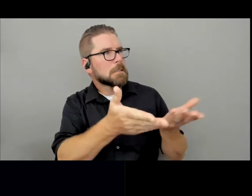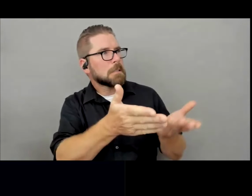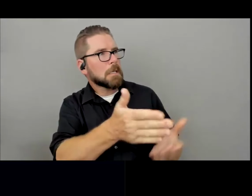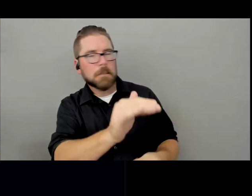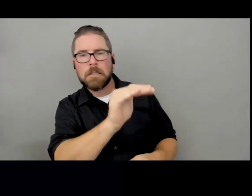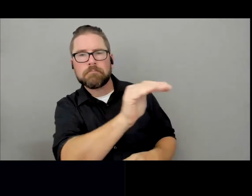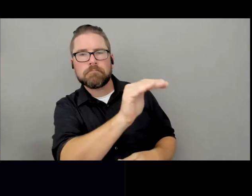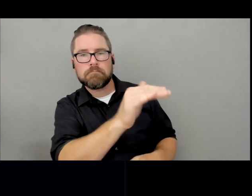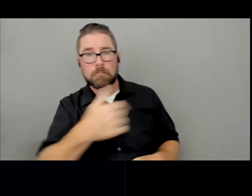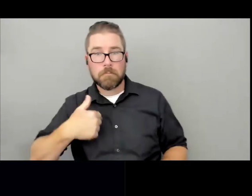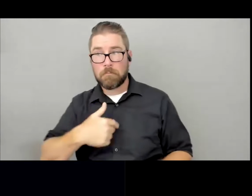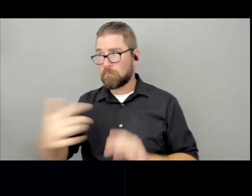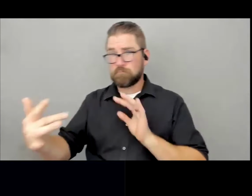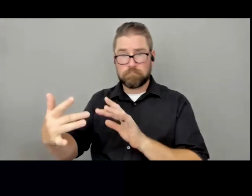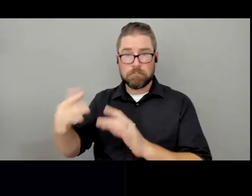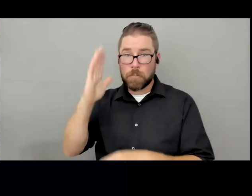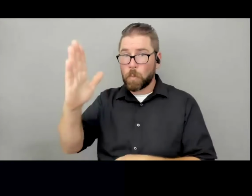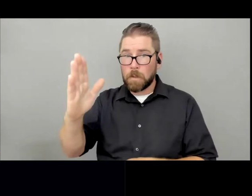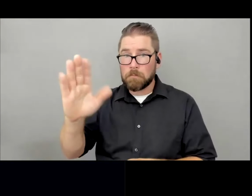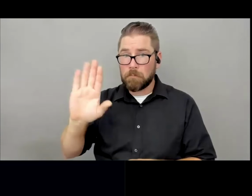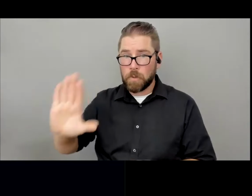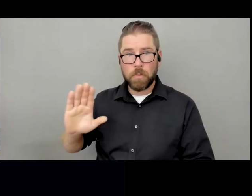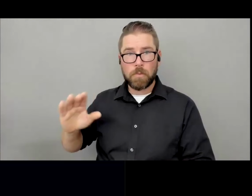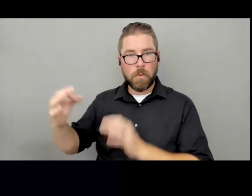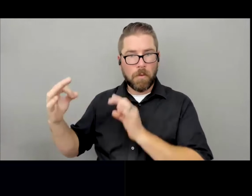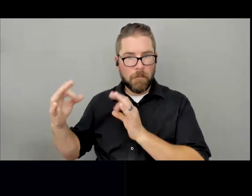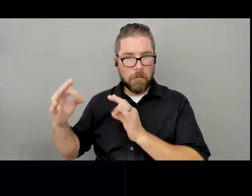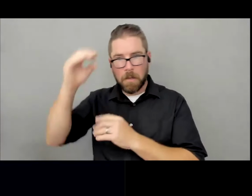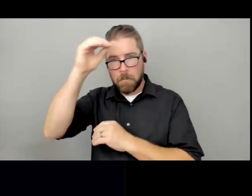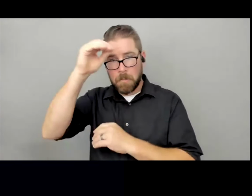But I'm thinking, like a PIO announcement that it exists